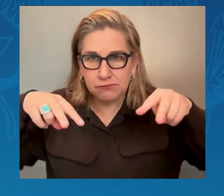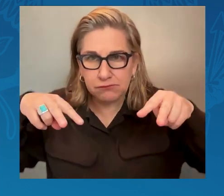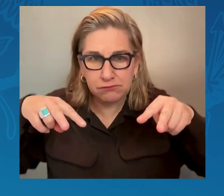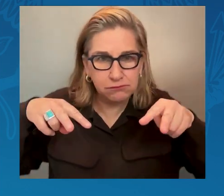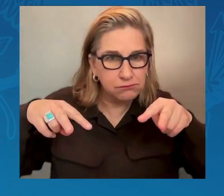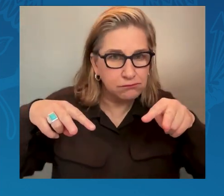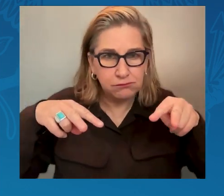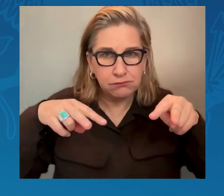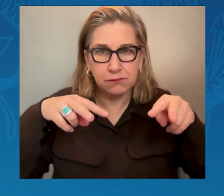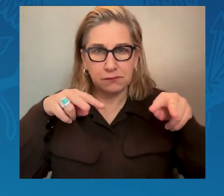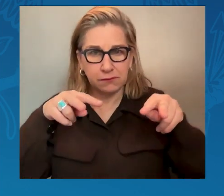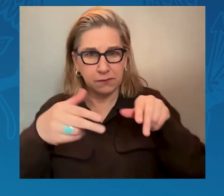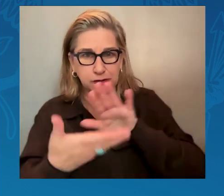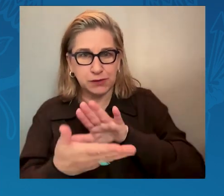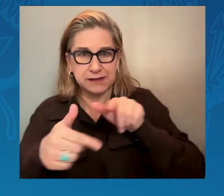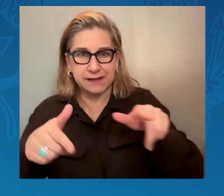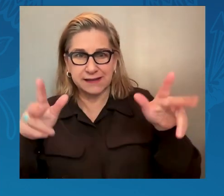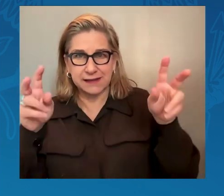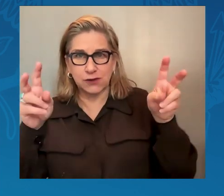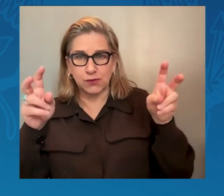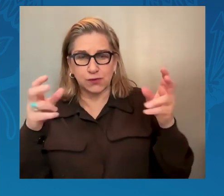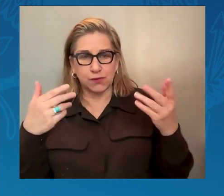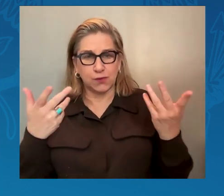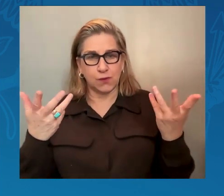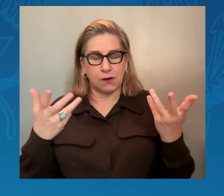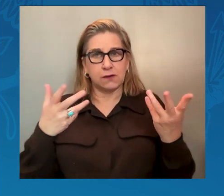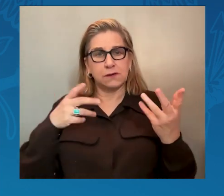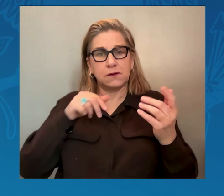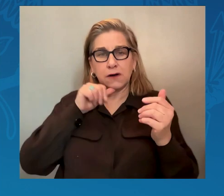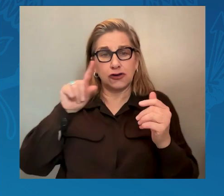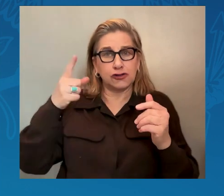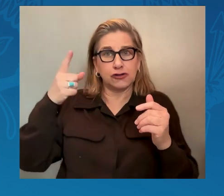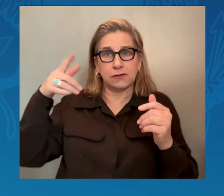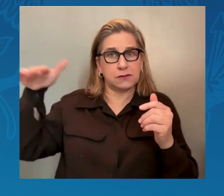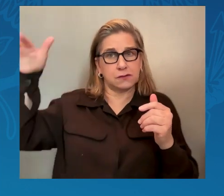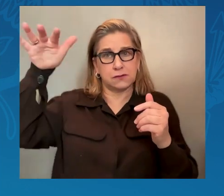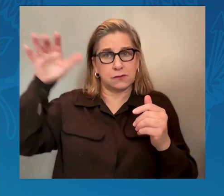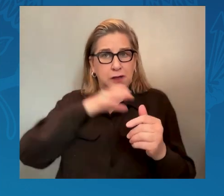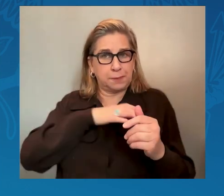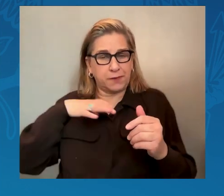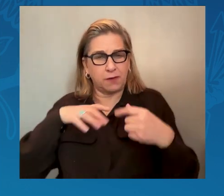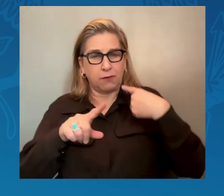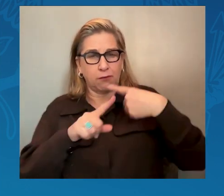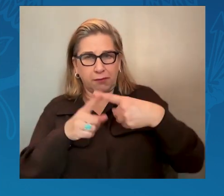but as a national priority. And I want to thank you all because the conversation we have today